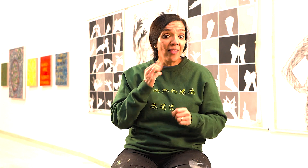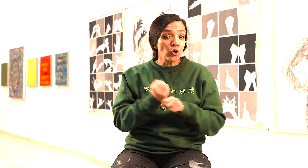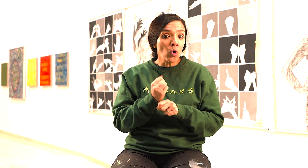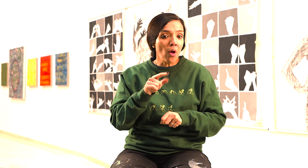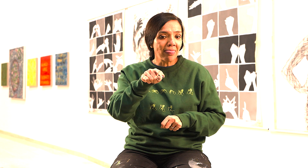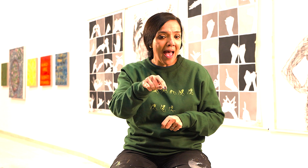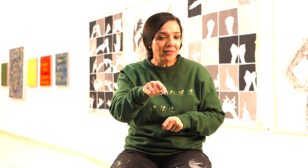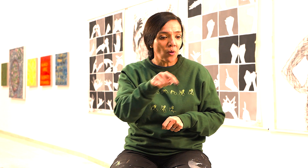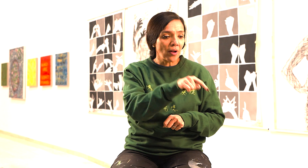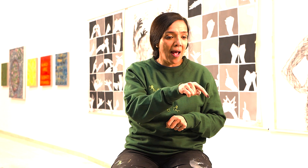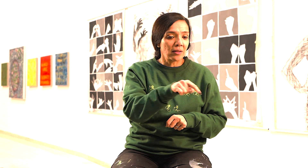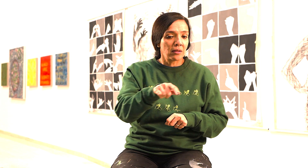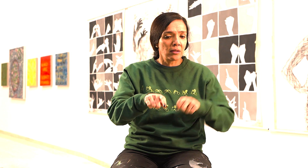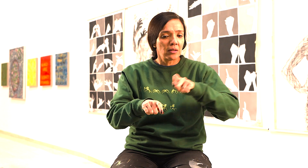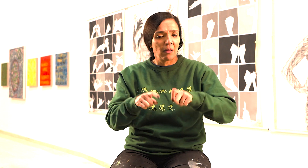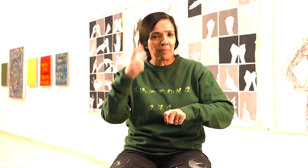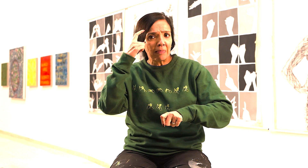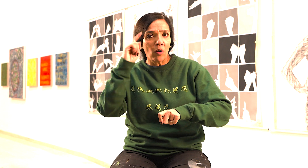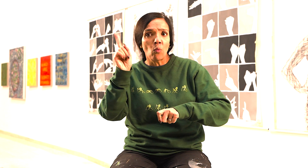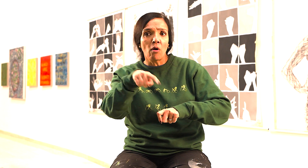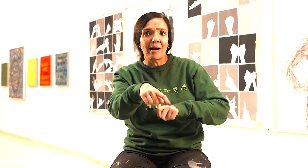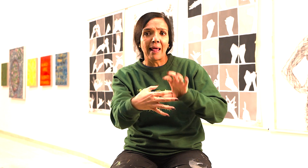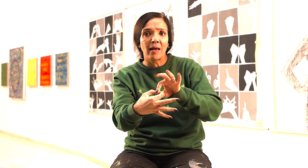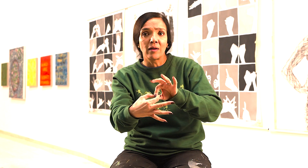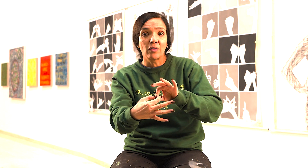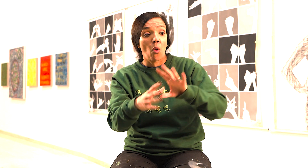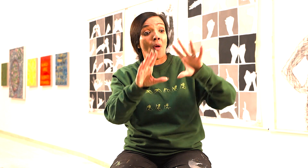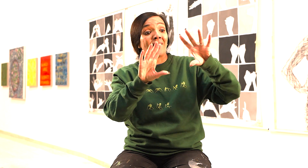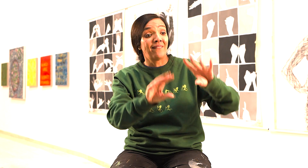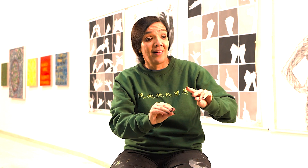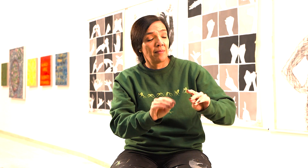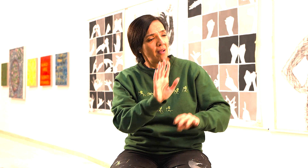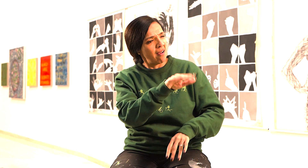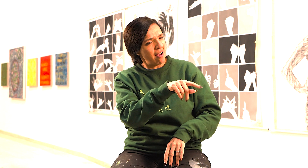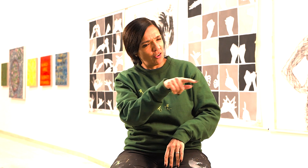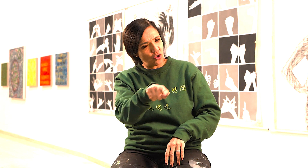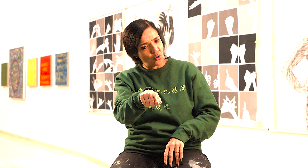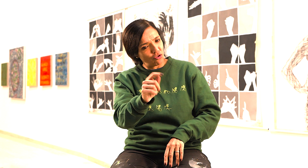done furiously-- I ask them, "What were you thinking of at the time that you did that marking?"